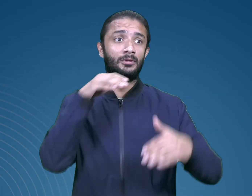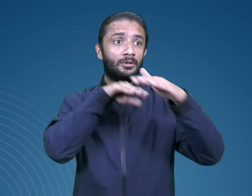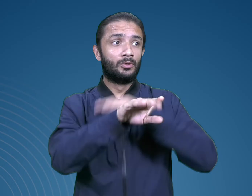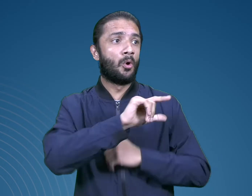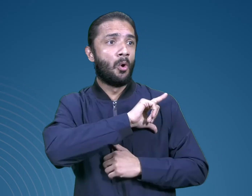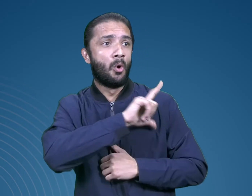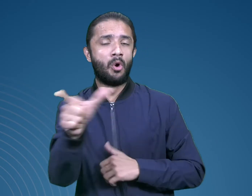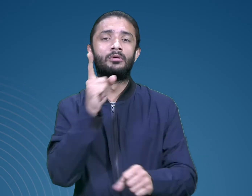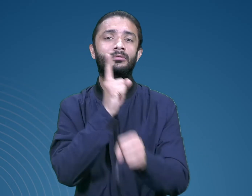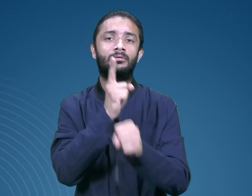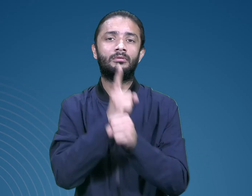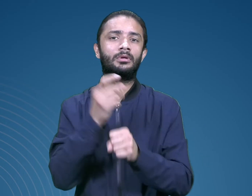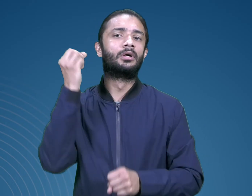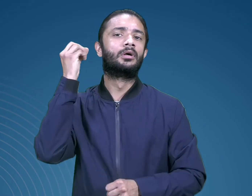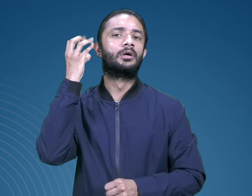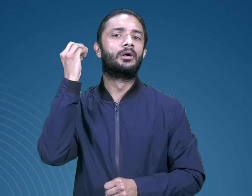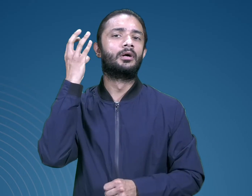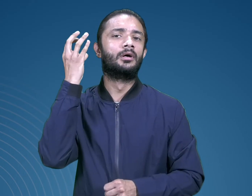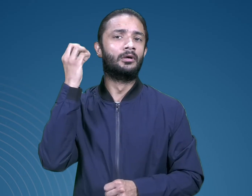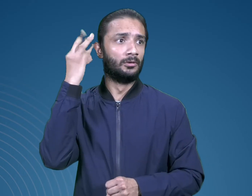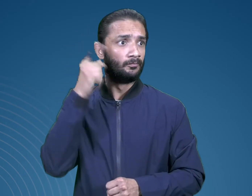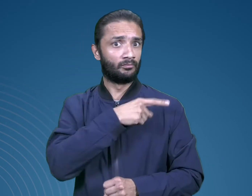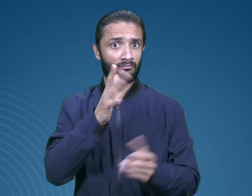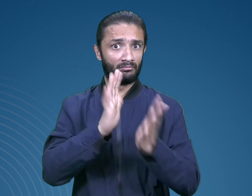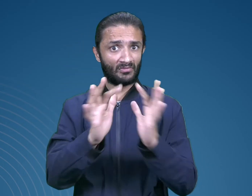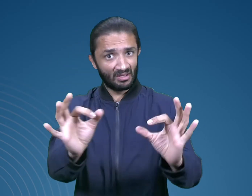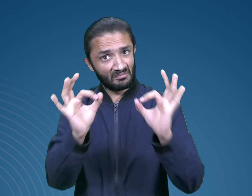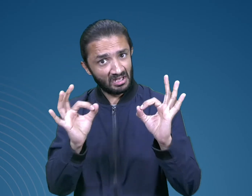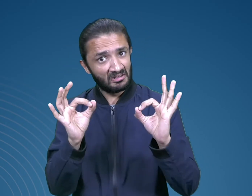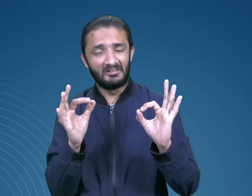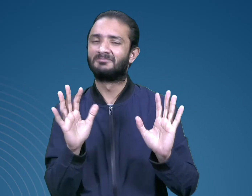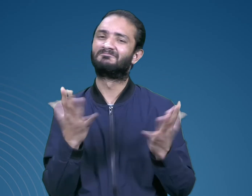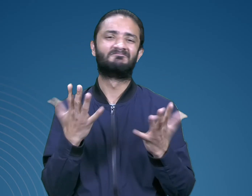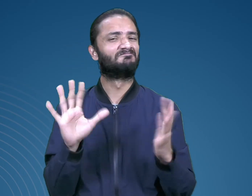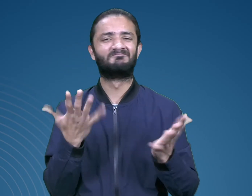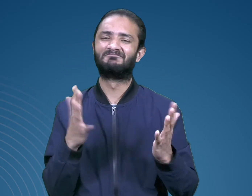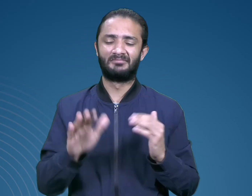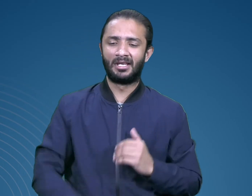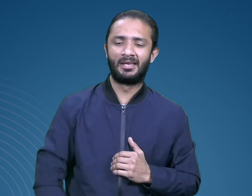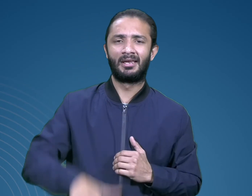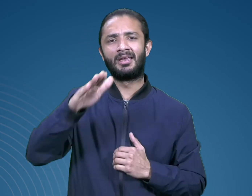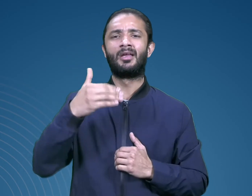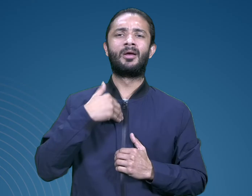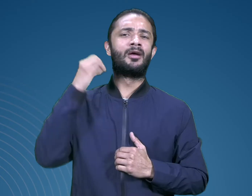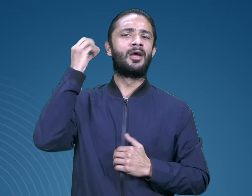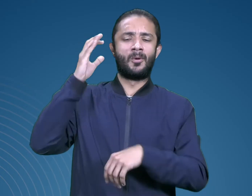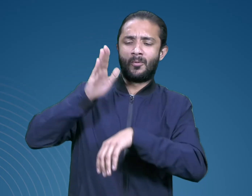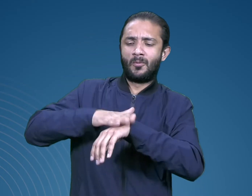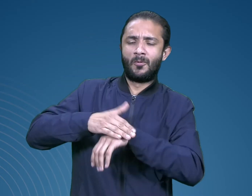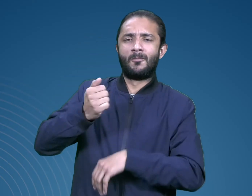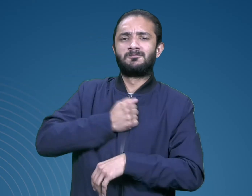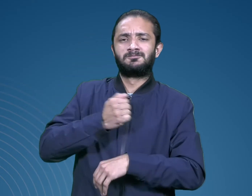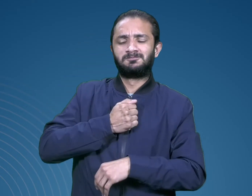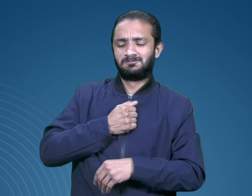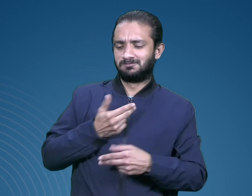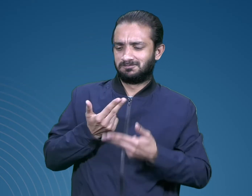where majority of teachers are hearing with unsatisfactory signing skills.